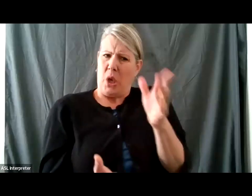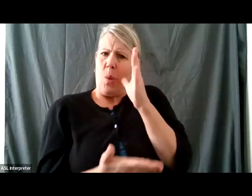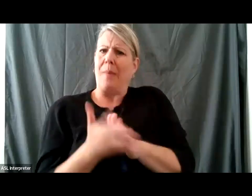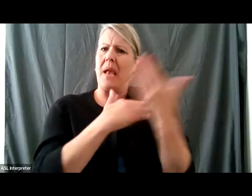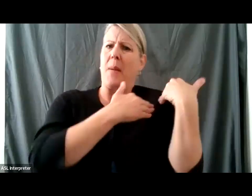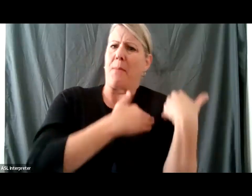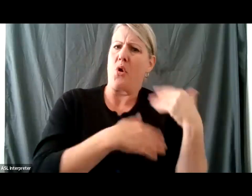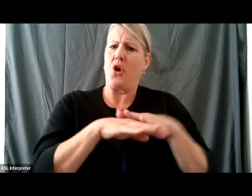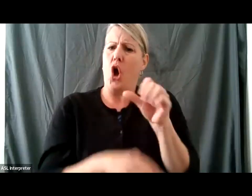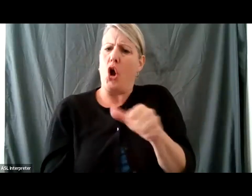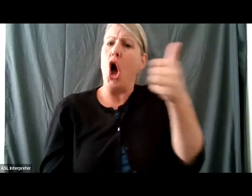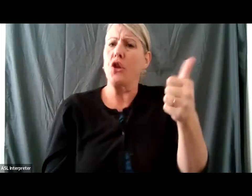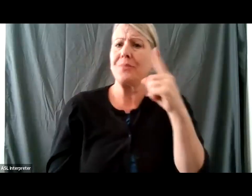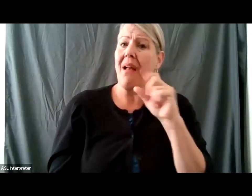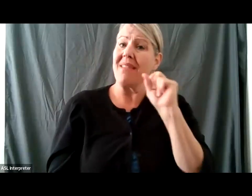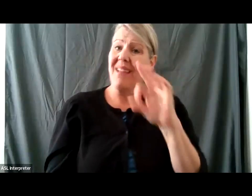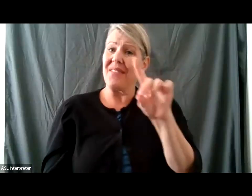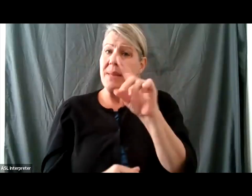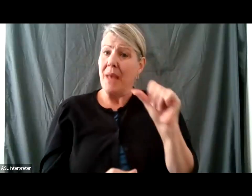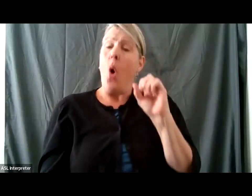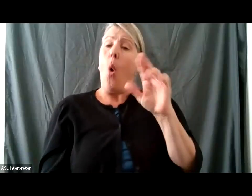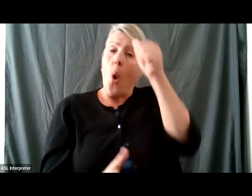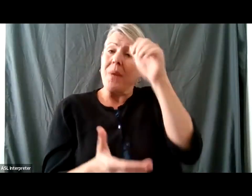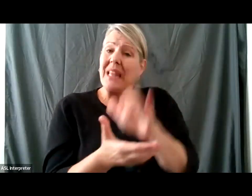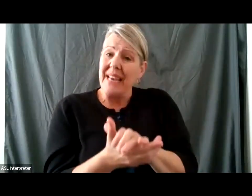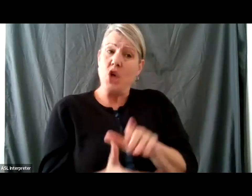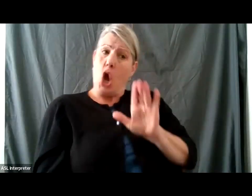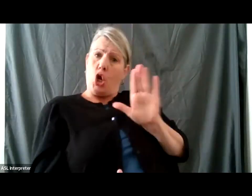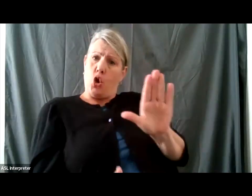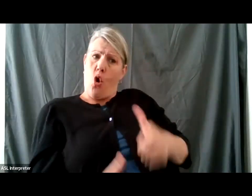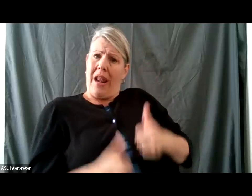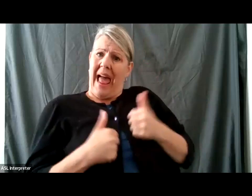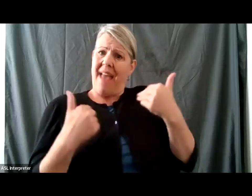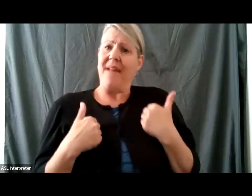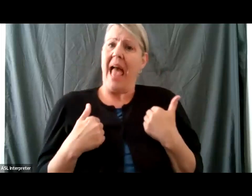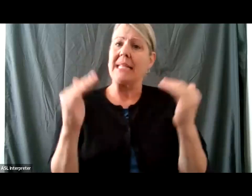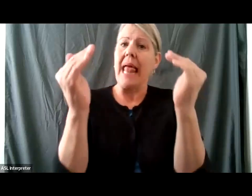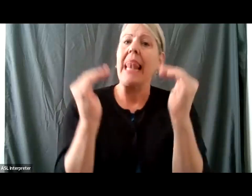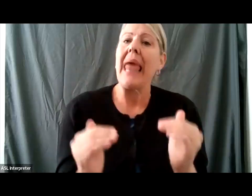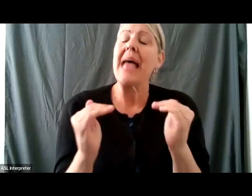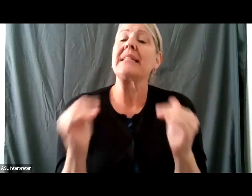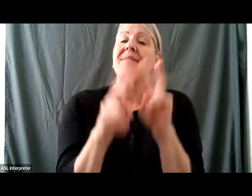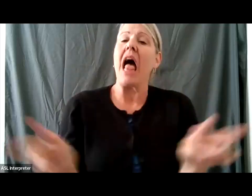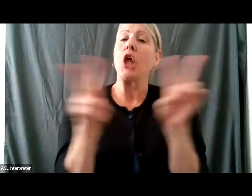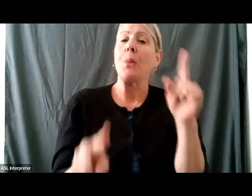or beliefs that the life of a person with a disability has less value than the life of a person without a disability.